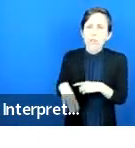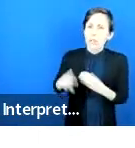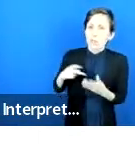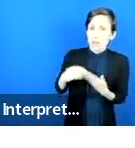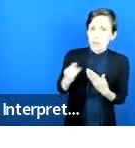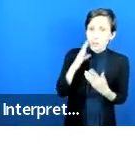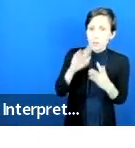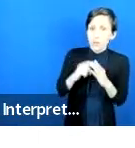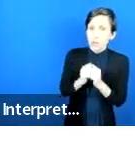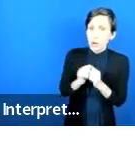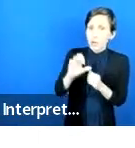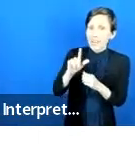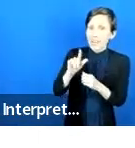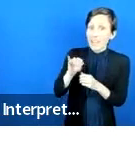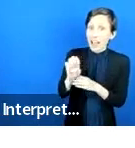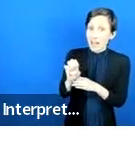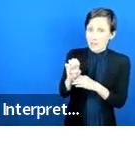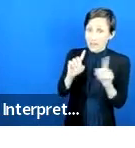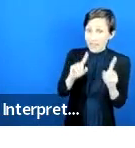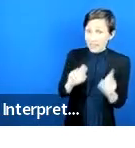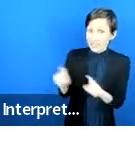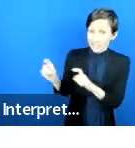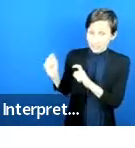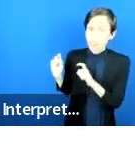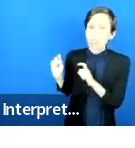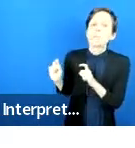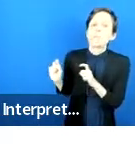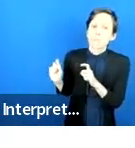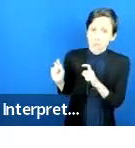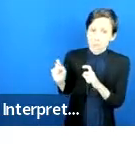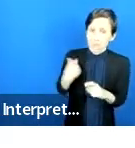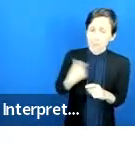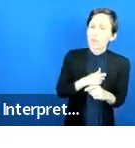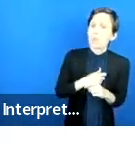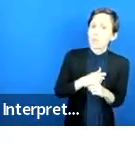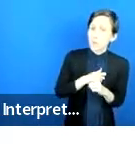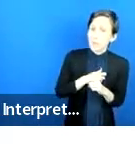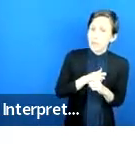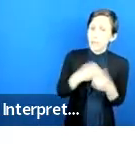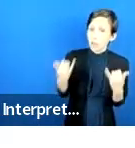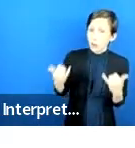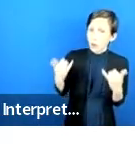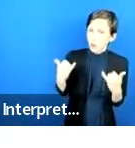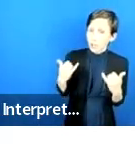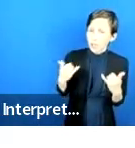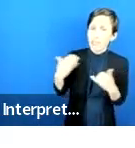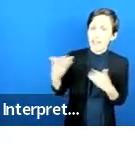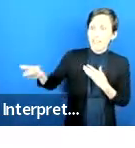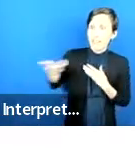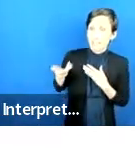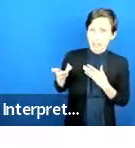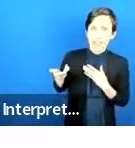with the climate assessment assessment survey. We are currently being invited to give a number of talks